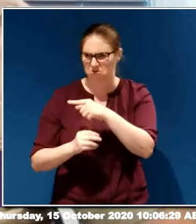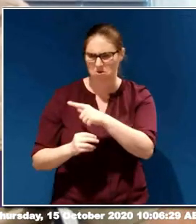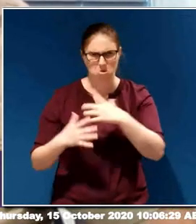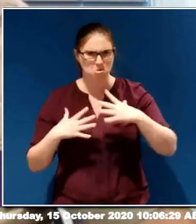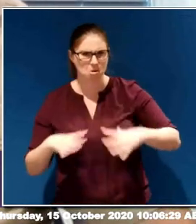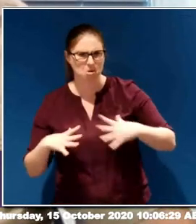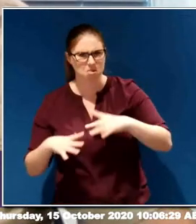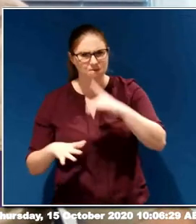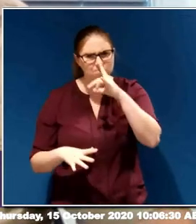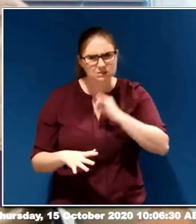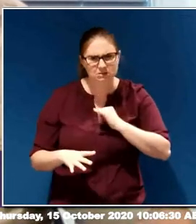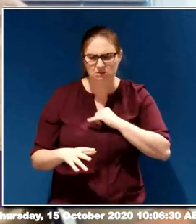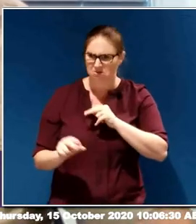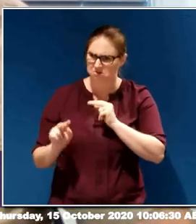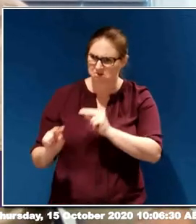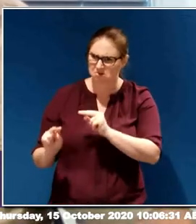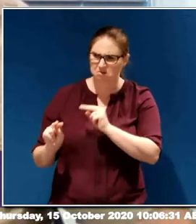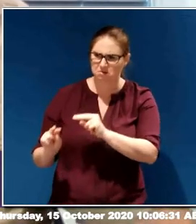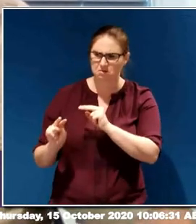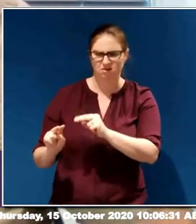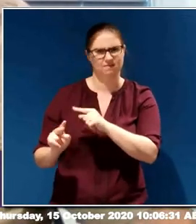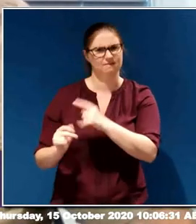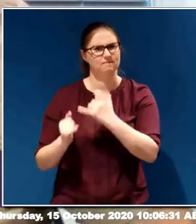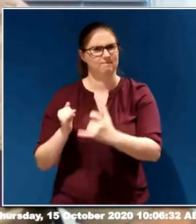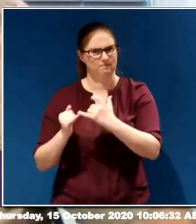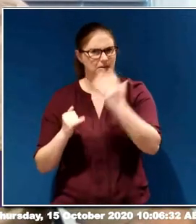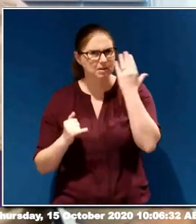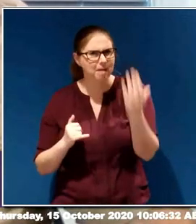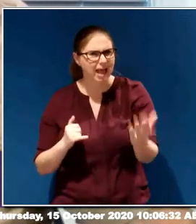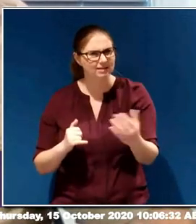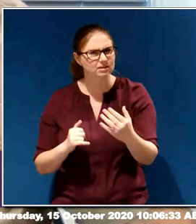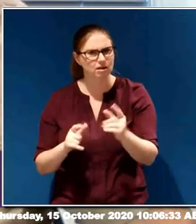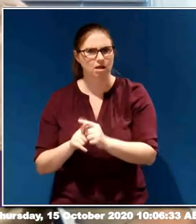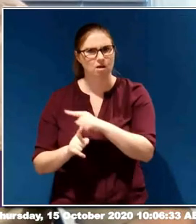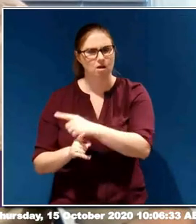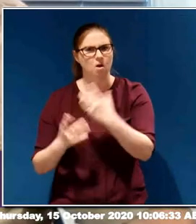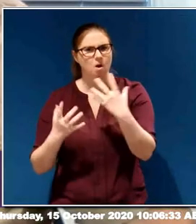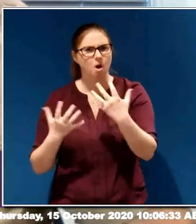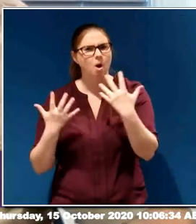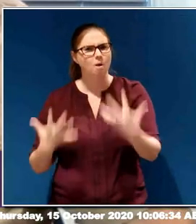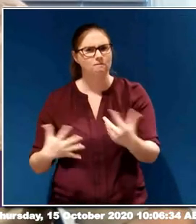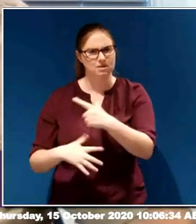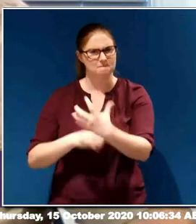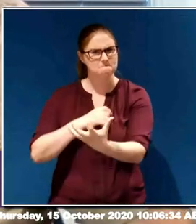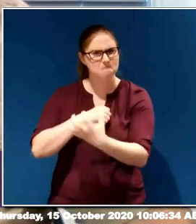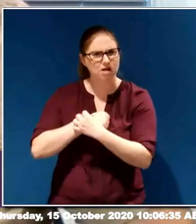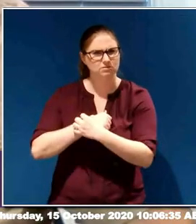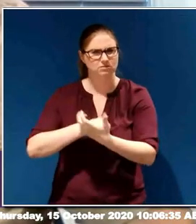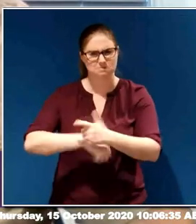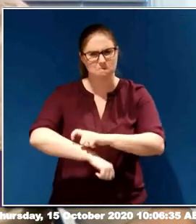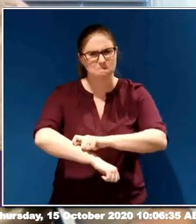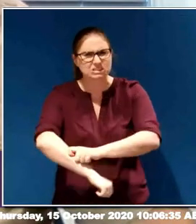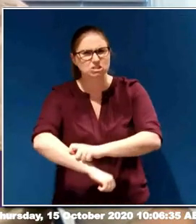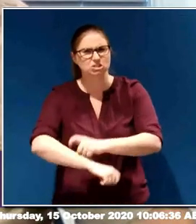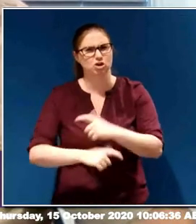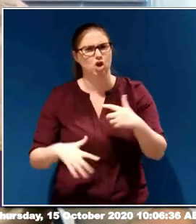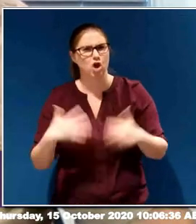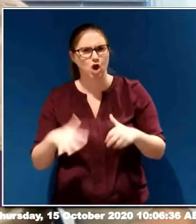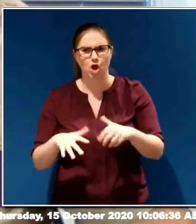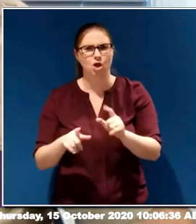Very demanding. He used to do things like bite and pinch and somersault on the couch for no reason.